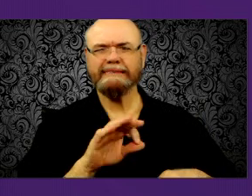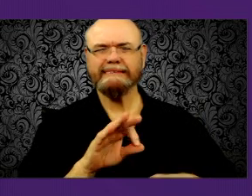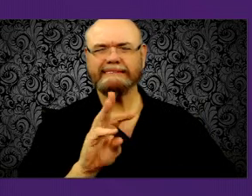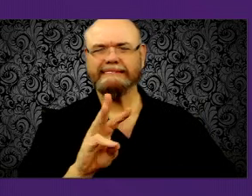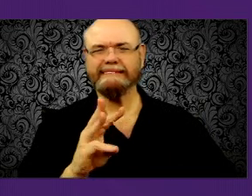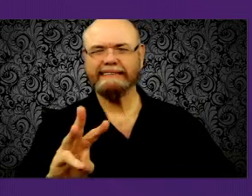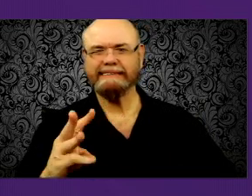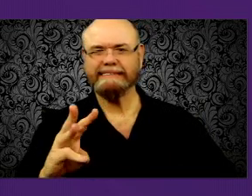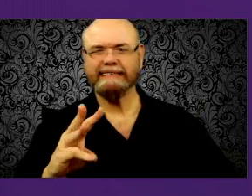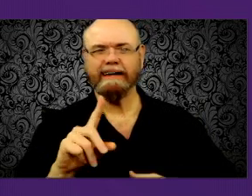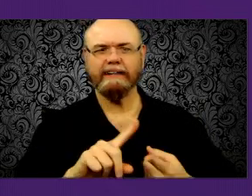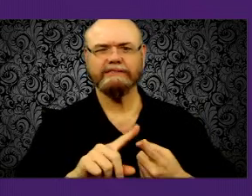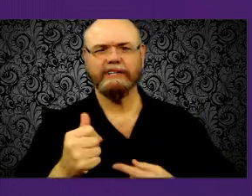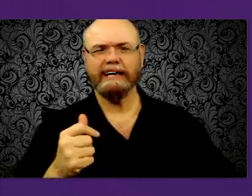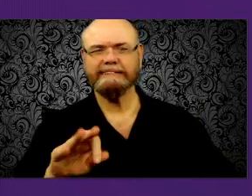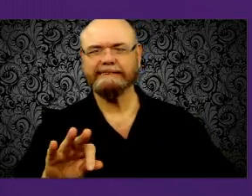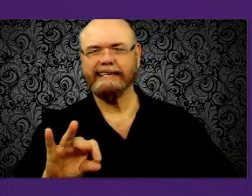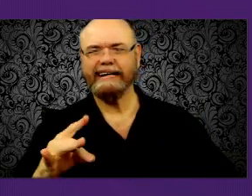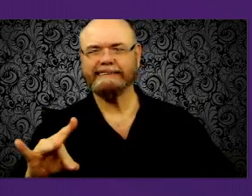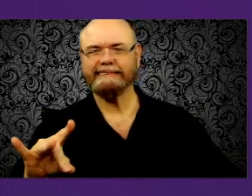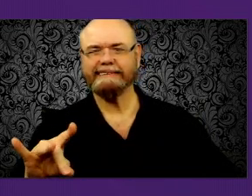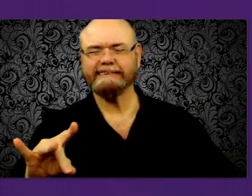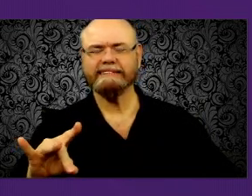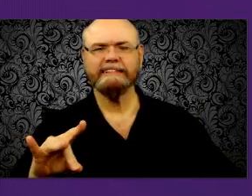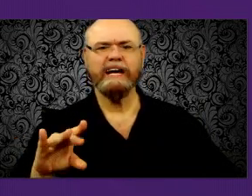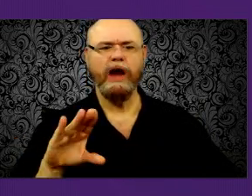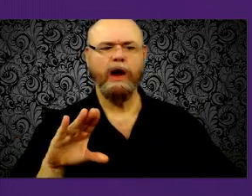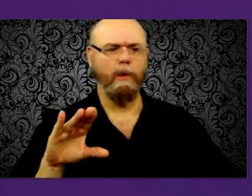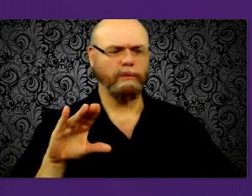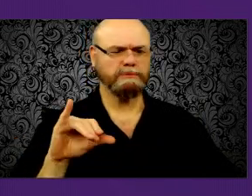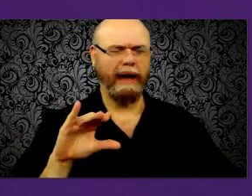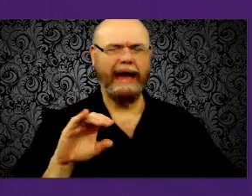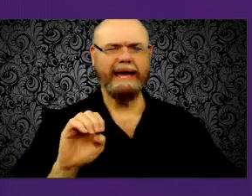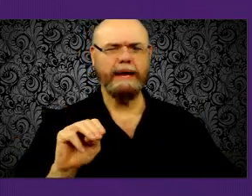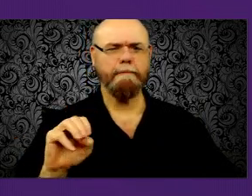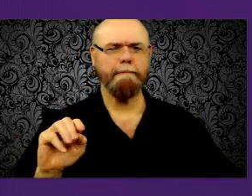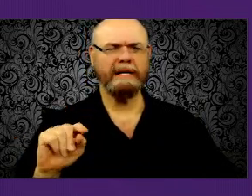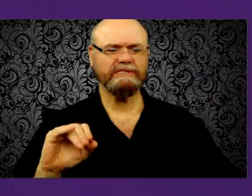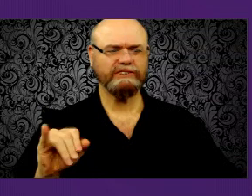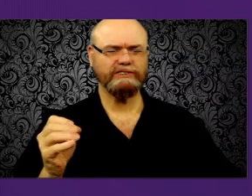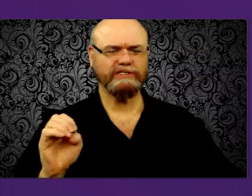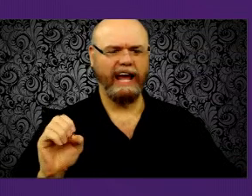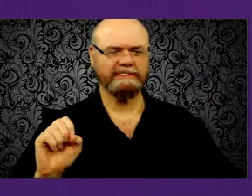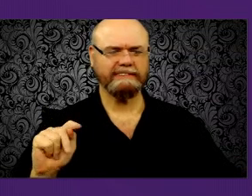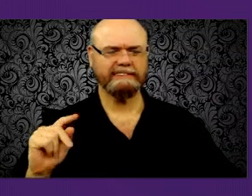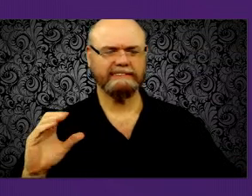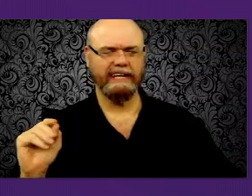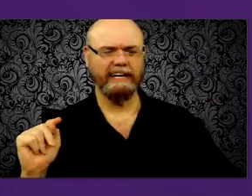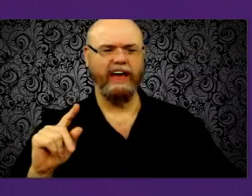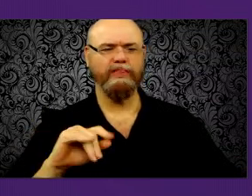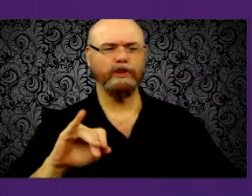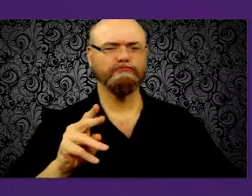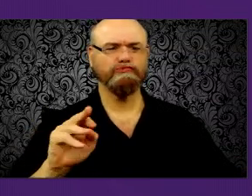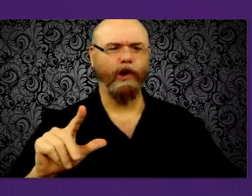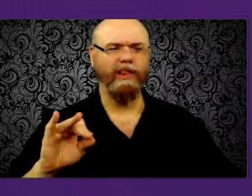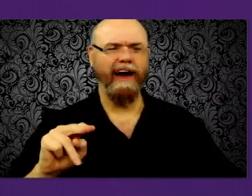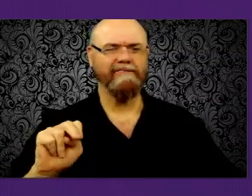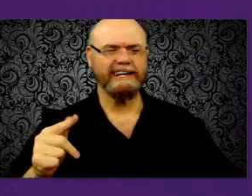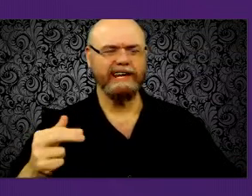as compiled by Emmett Jay Scott in the Journal of Negro History for number three, July 1919.